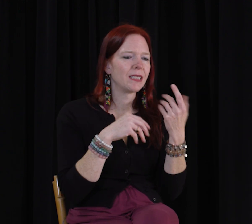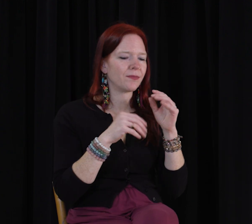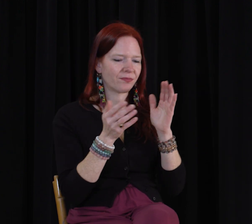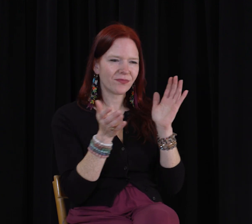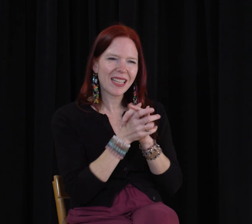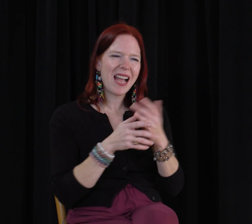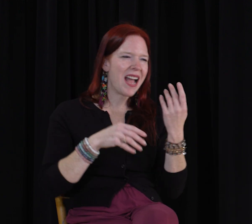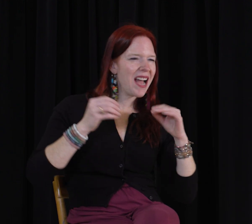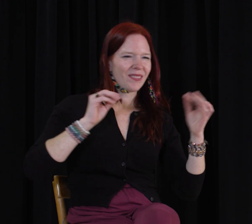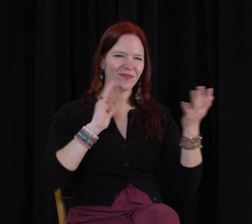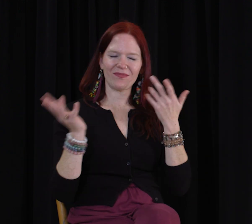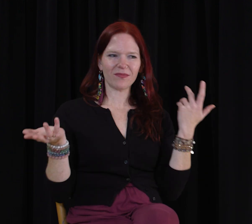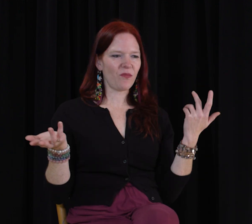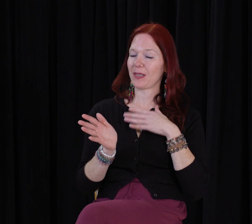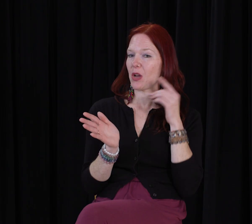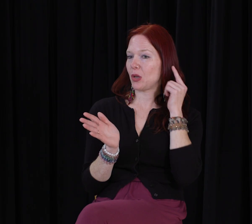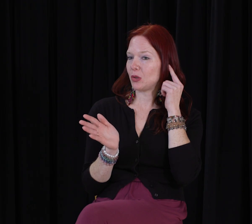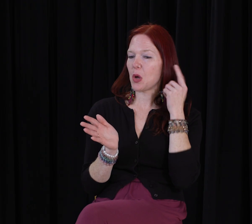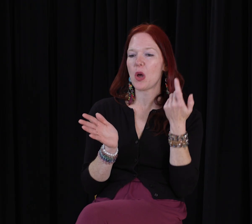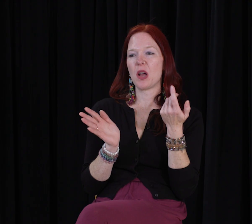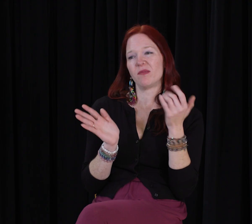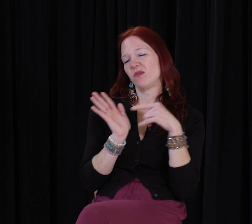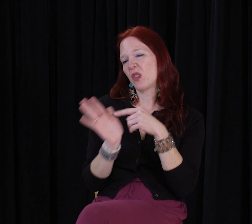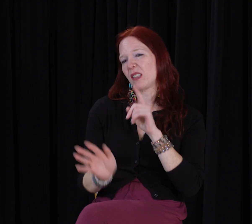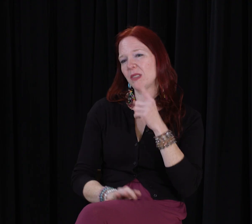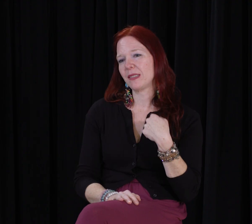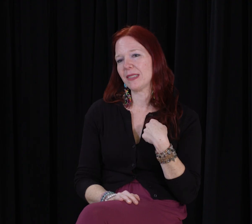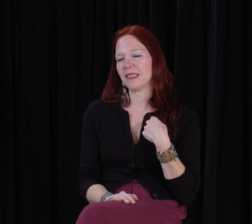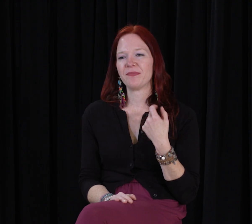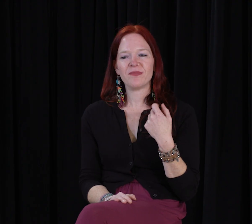like lip-smacking and clapping. Leaving the sound on shows the real me.